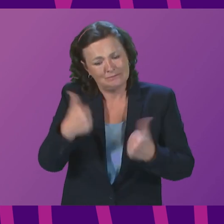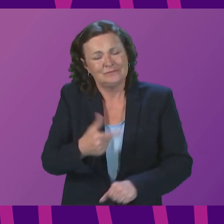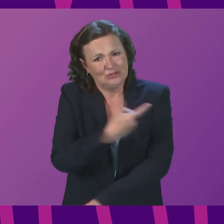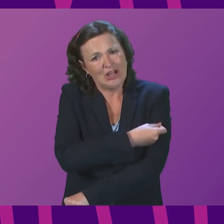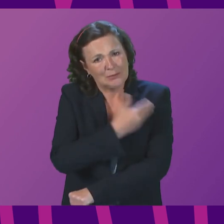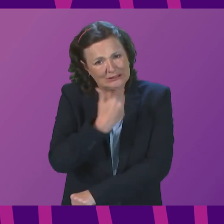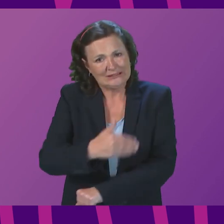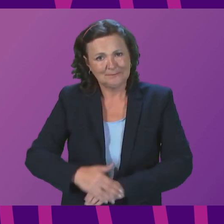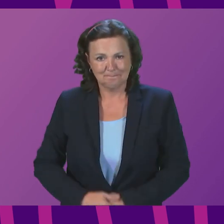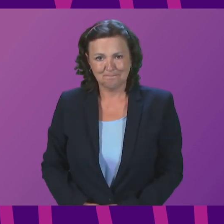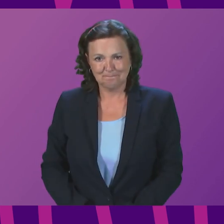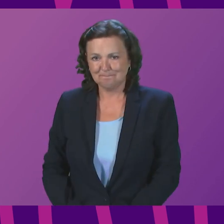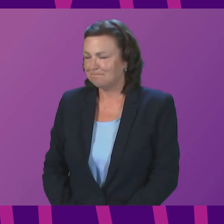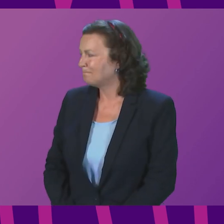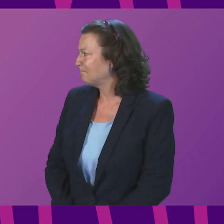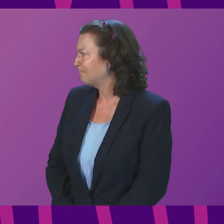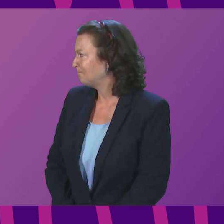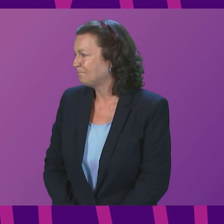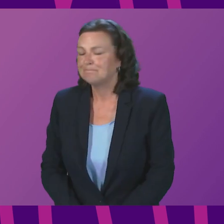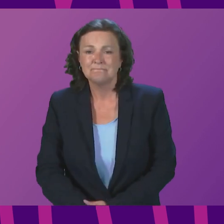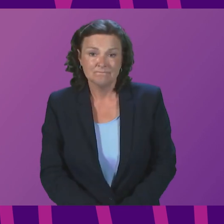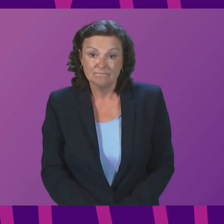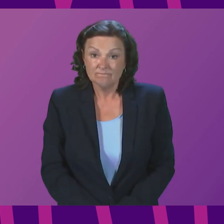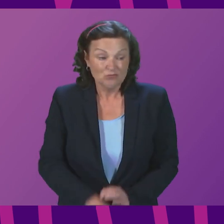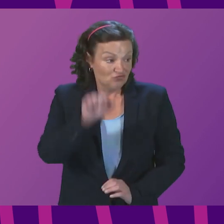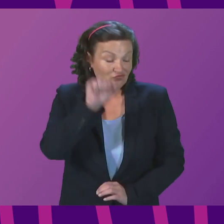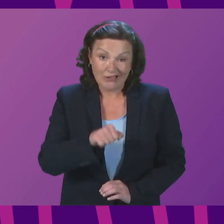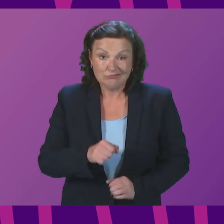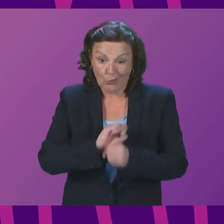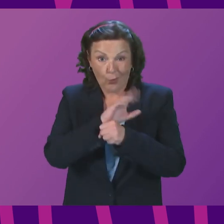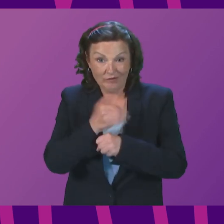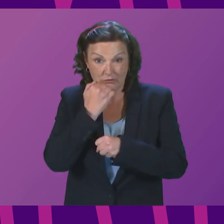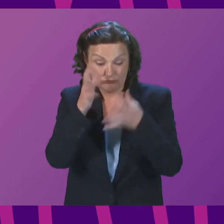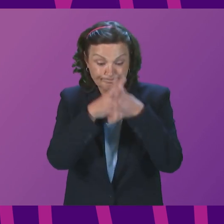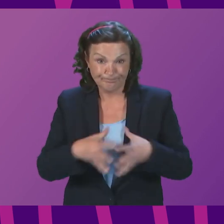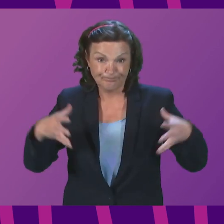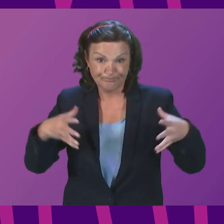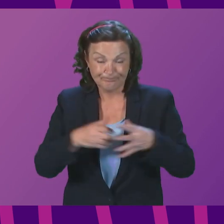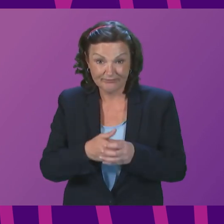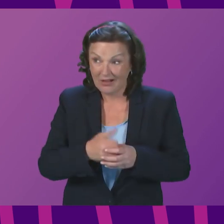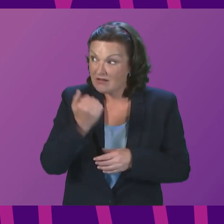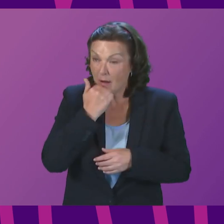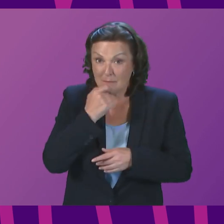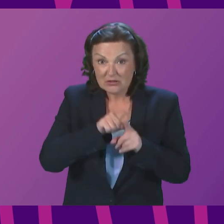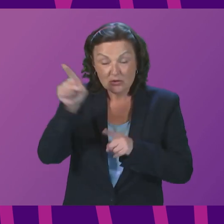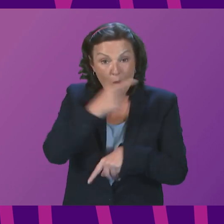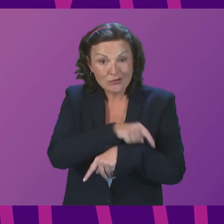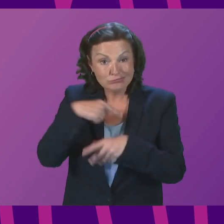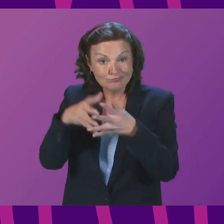Covid cases have been rising, hospital admissions are rising and long Covid cases are going up.